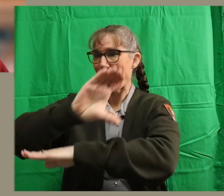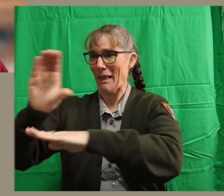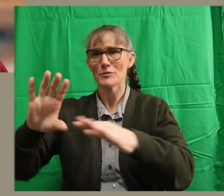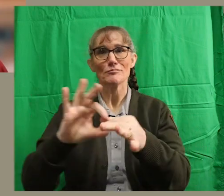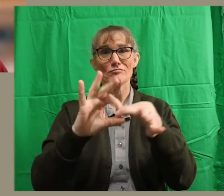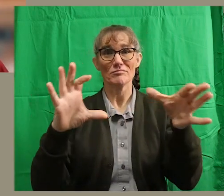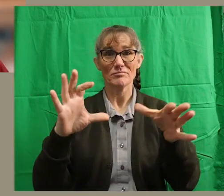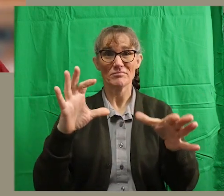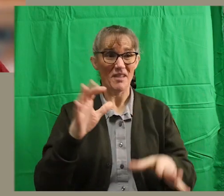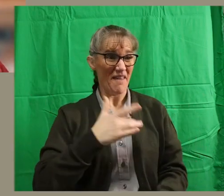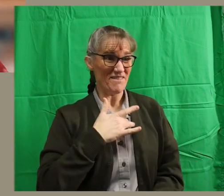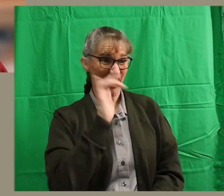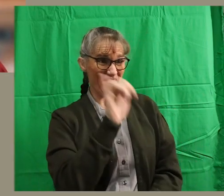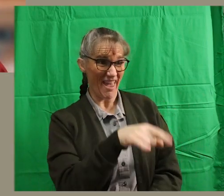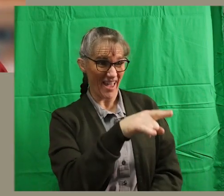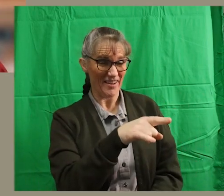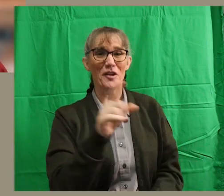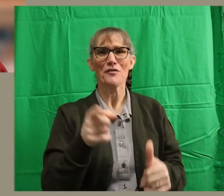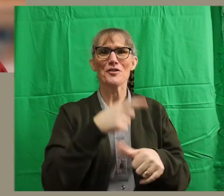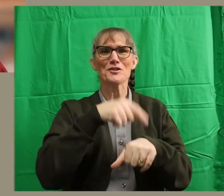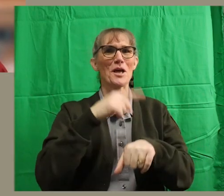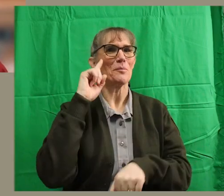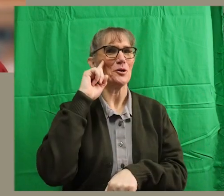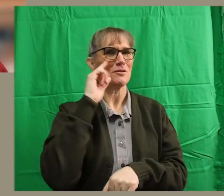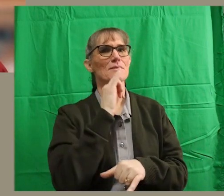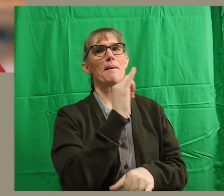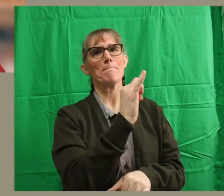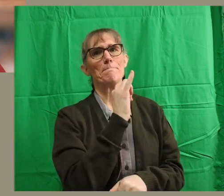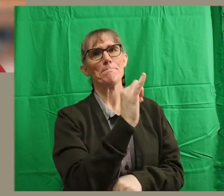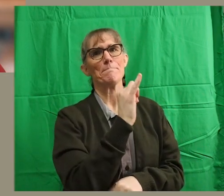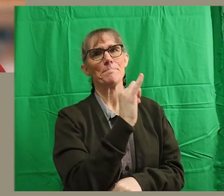And if you feel like this right now, I did too the first time I heard about all this.